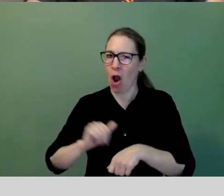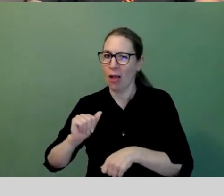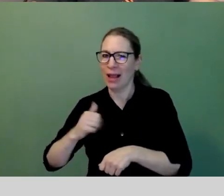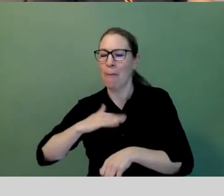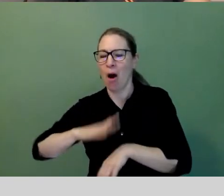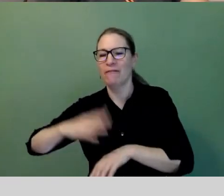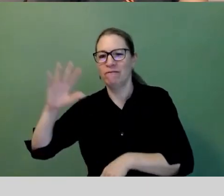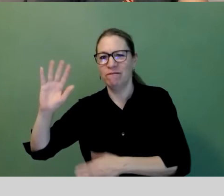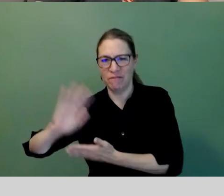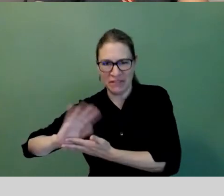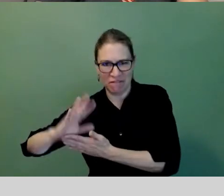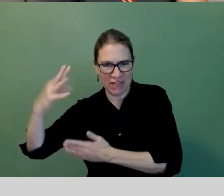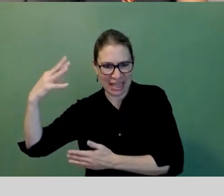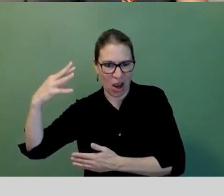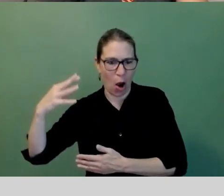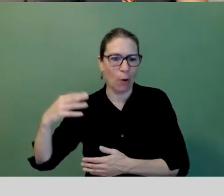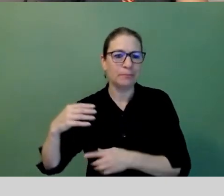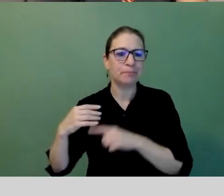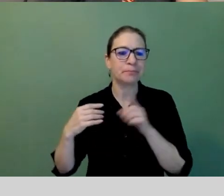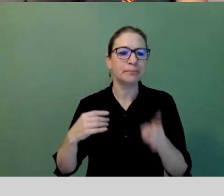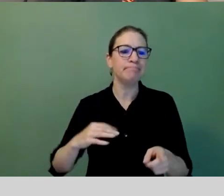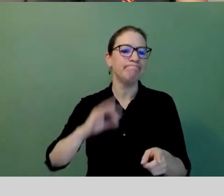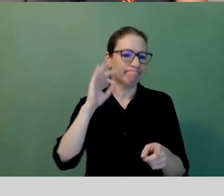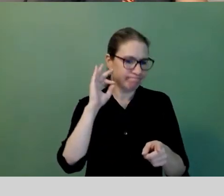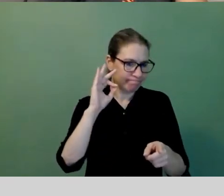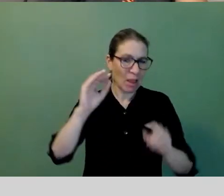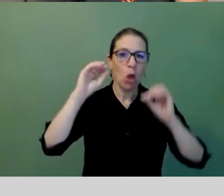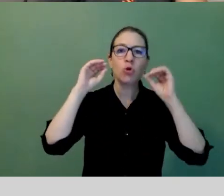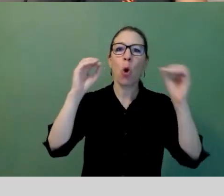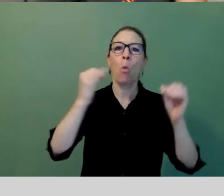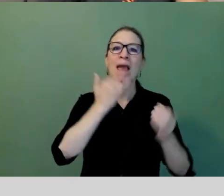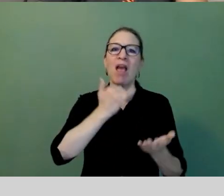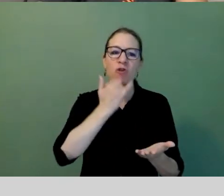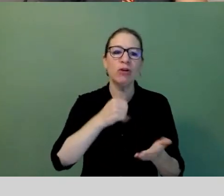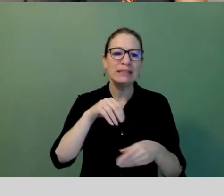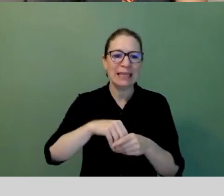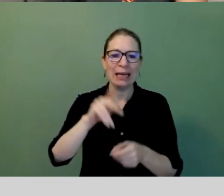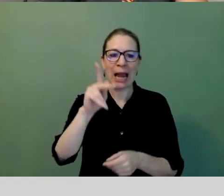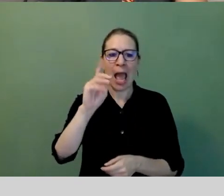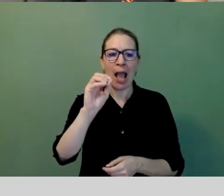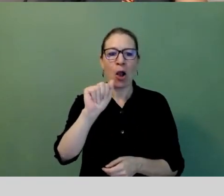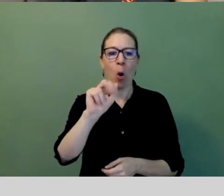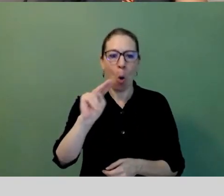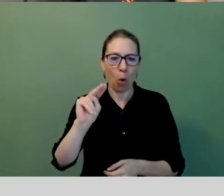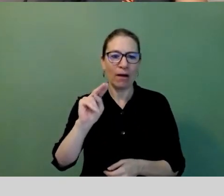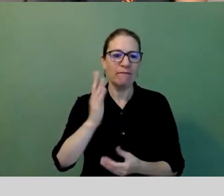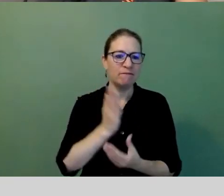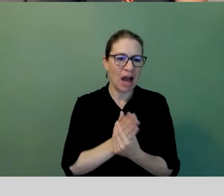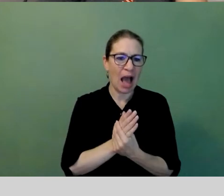and I'm doing it. Right now, as I said, there are no errors in the koan file,